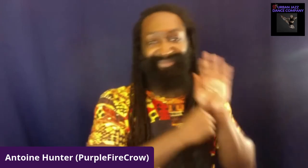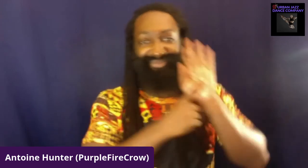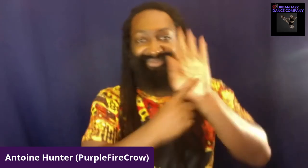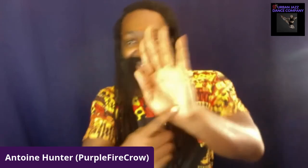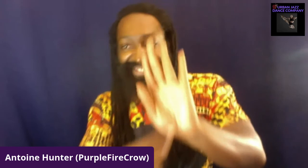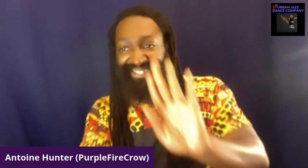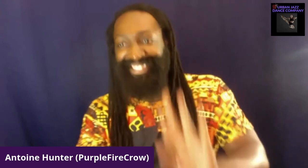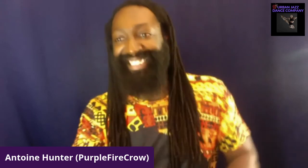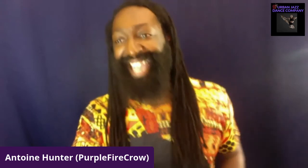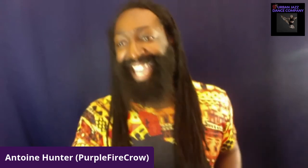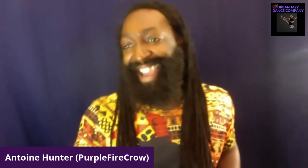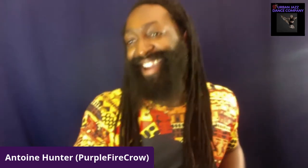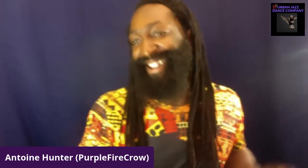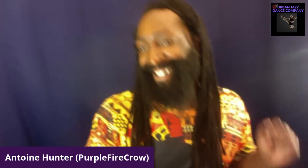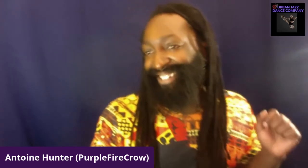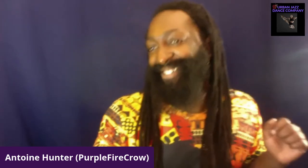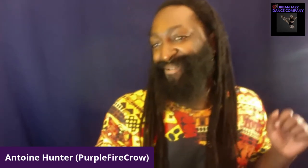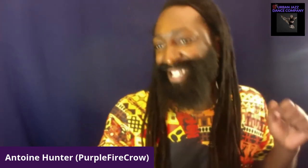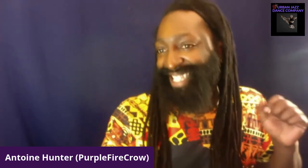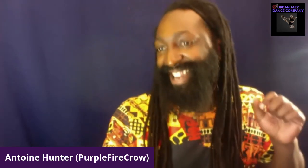This is harsh tag Deaf Woke.